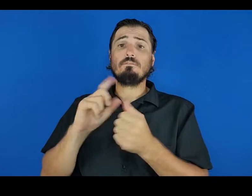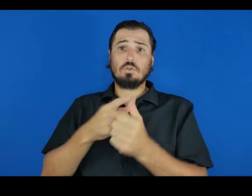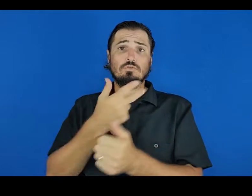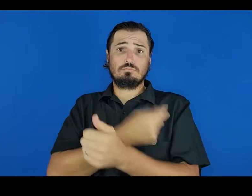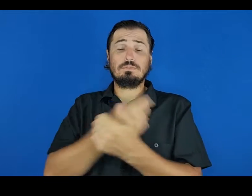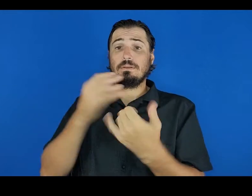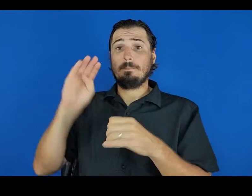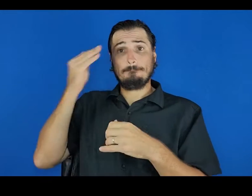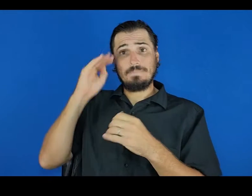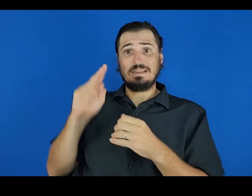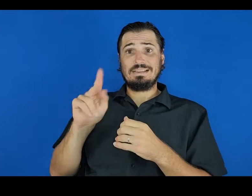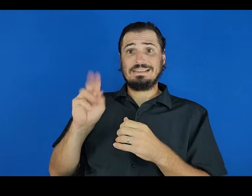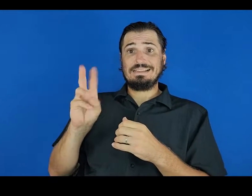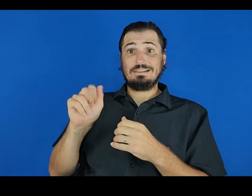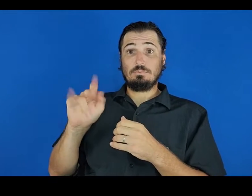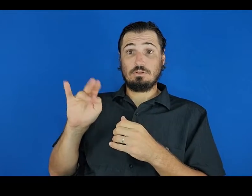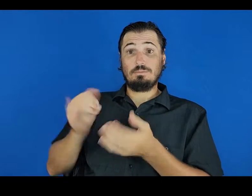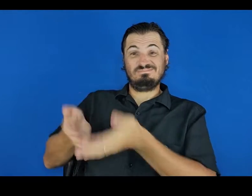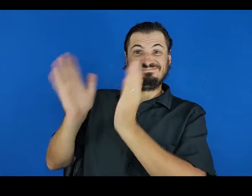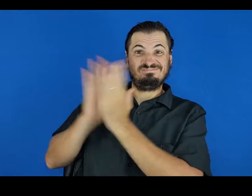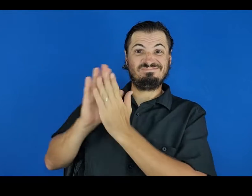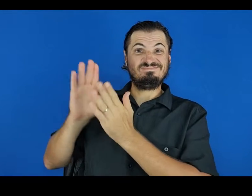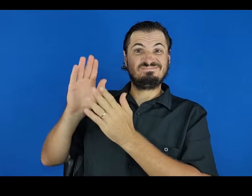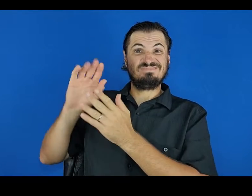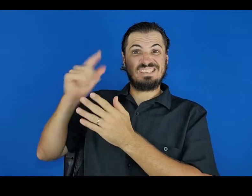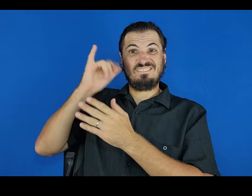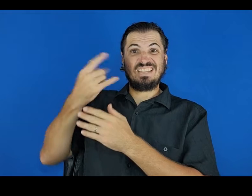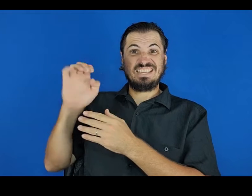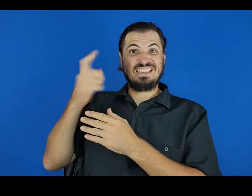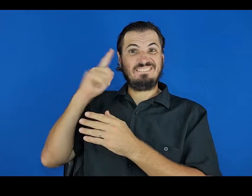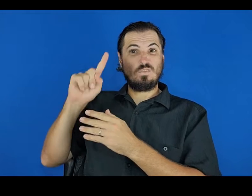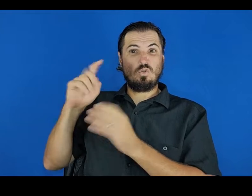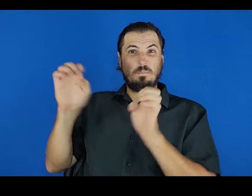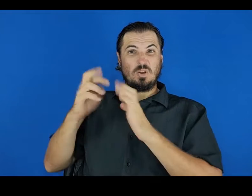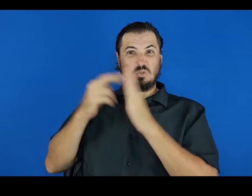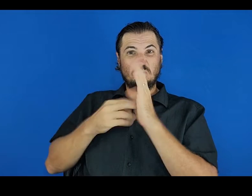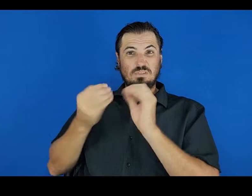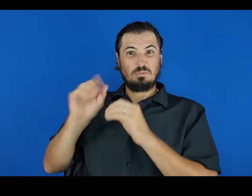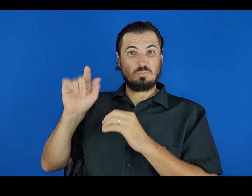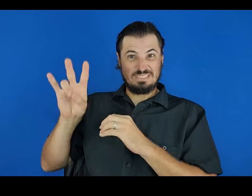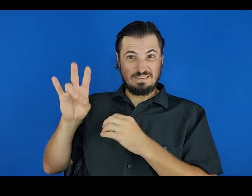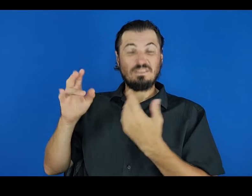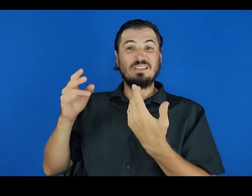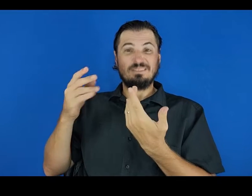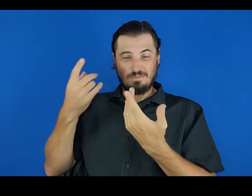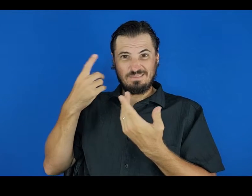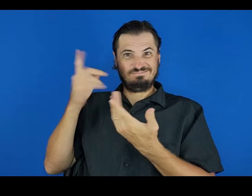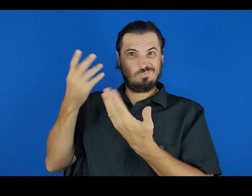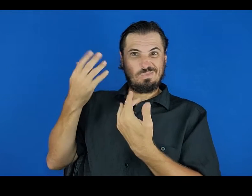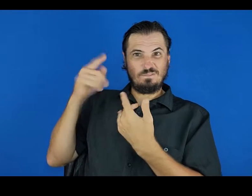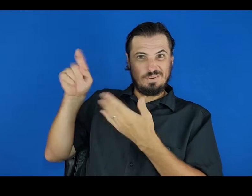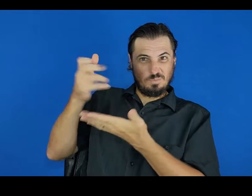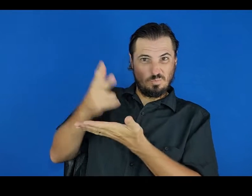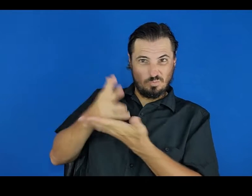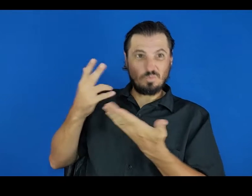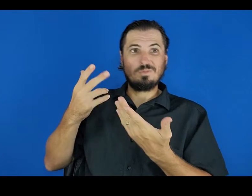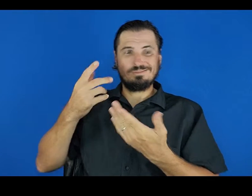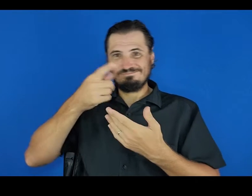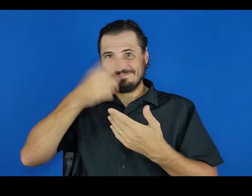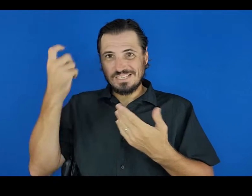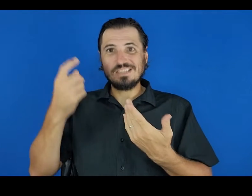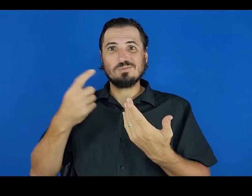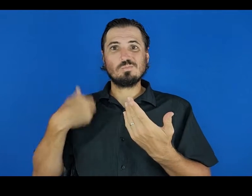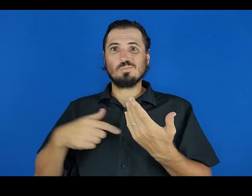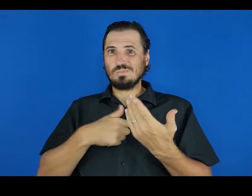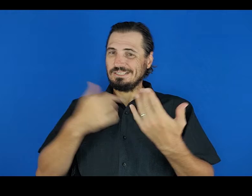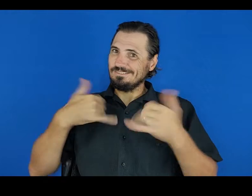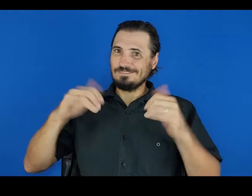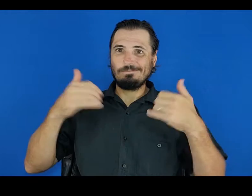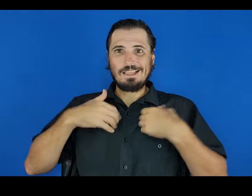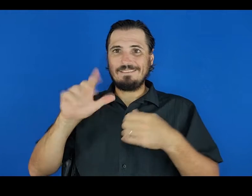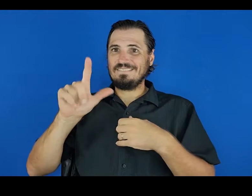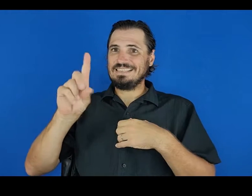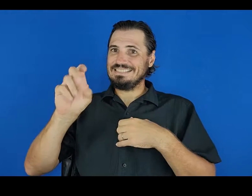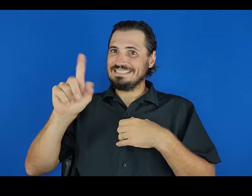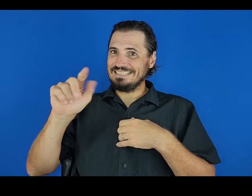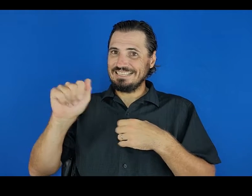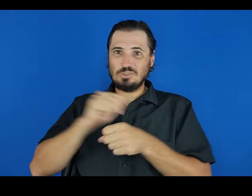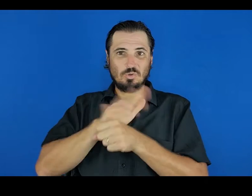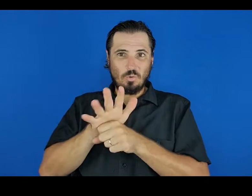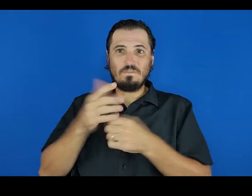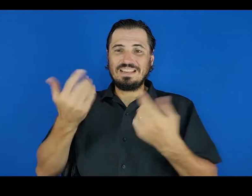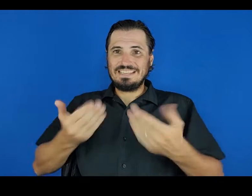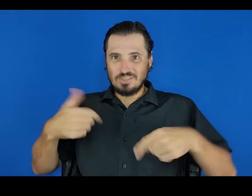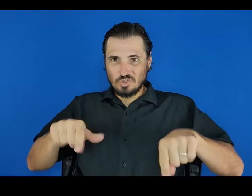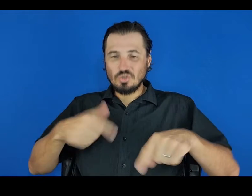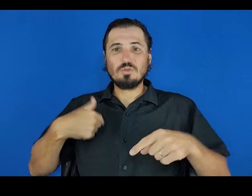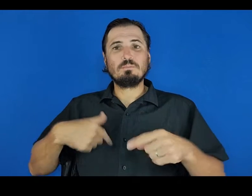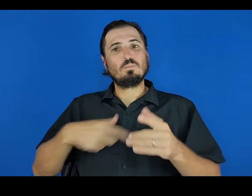Mayor Kawakami sent Emergency Rule number 27 to Governor Ige last week for approval. Due to the highly contagious nature of the Delta variant, certain restrictions must remain in place. The